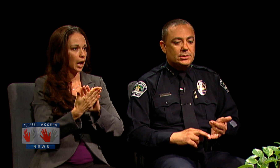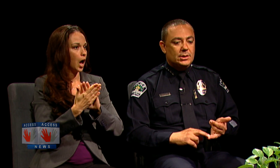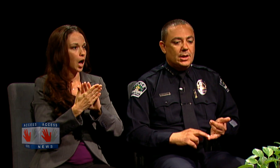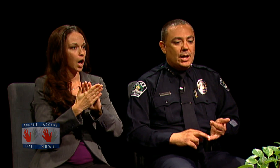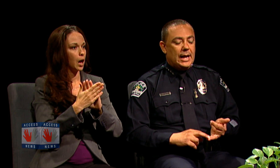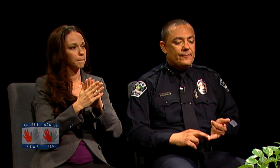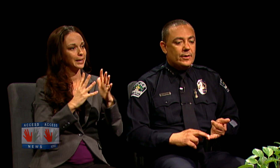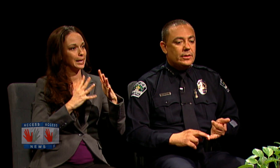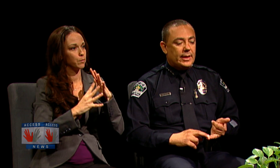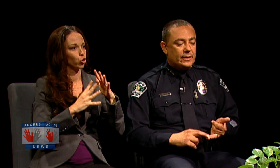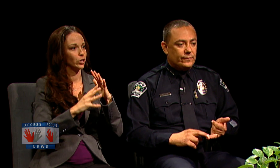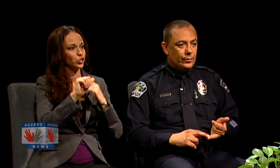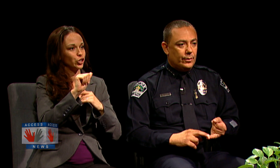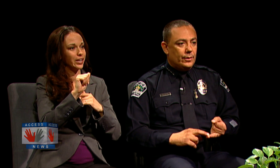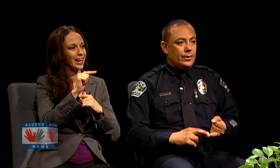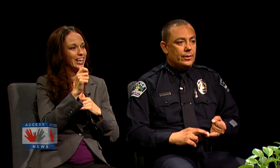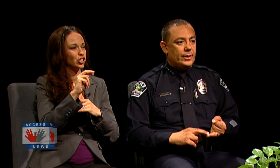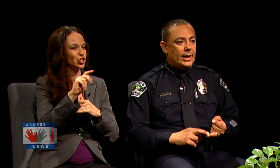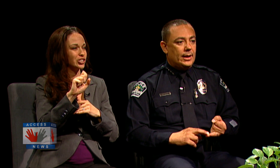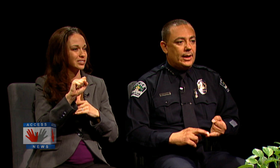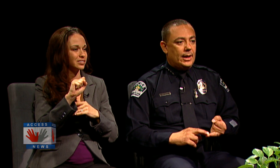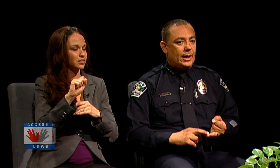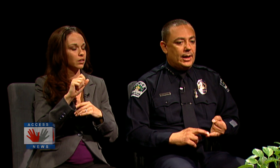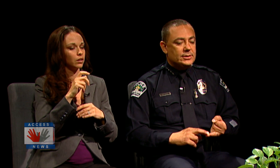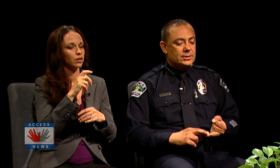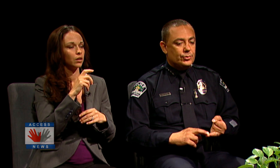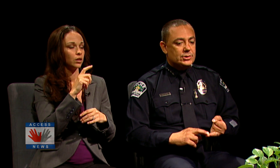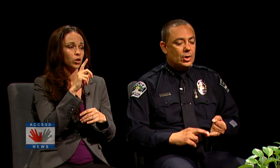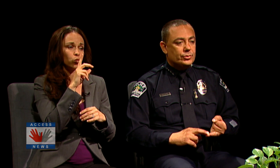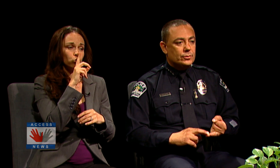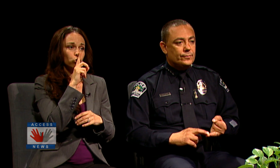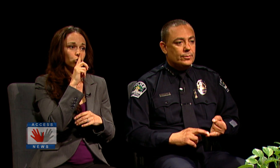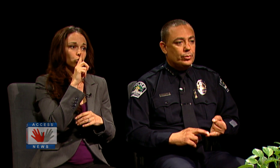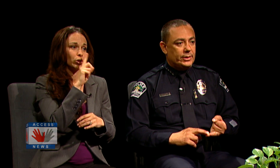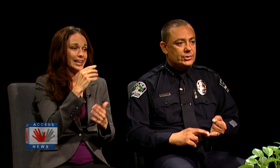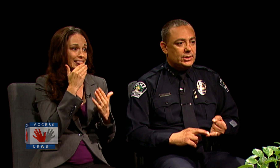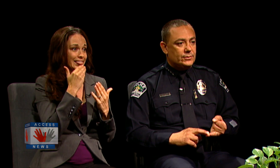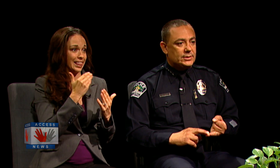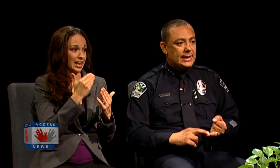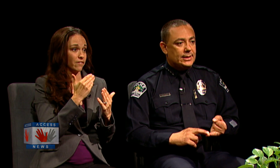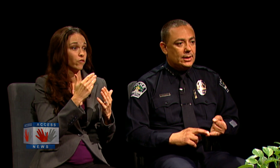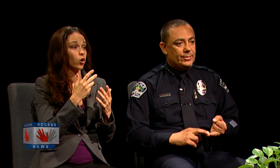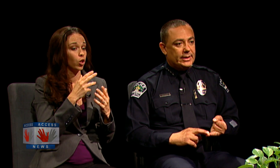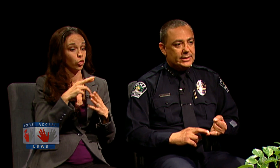AND I'M VERY THANKFUL THAT AS THE RESULT OF THE POLICE CHIEF STANDING UP AGAINST